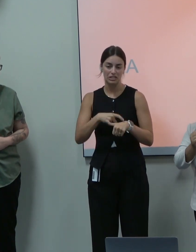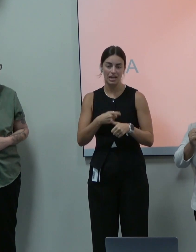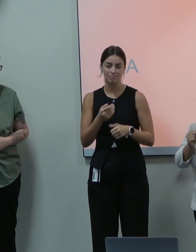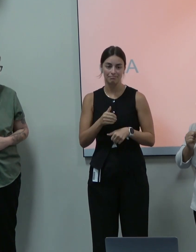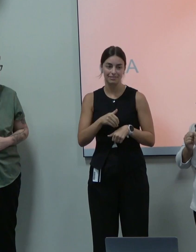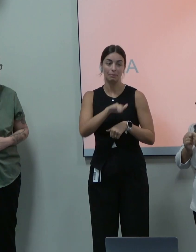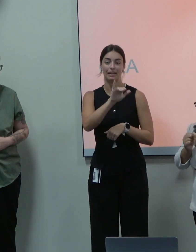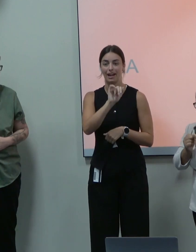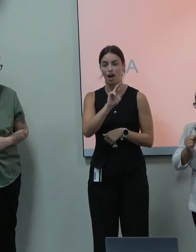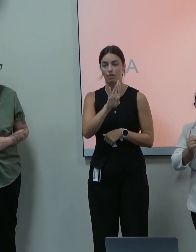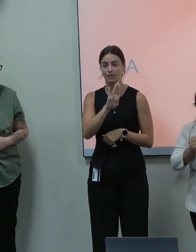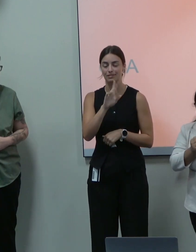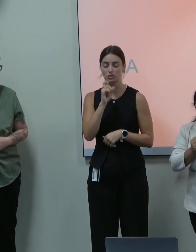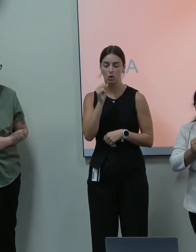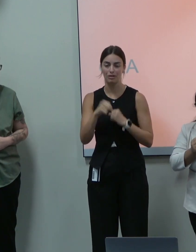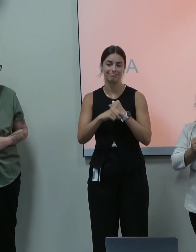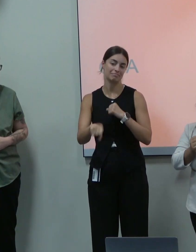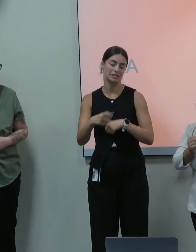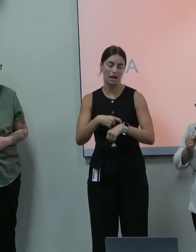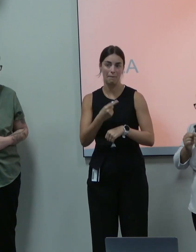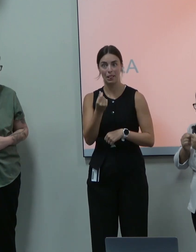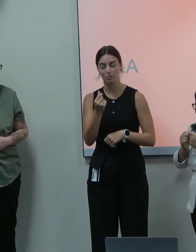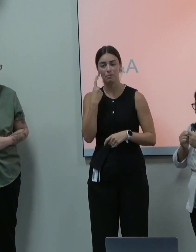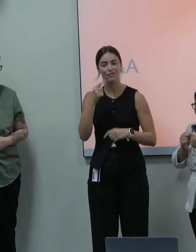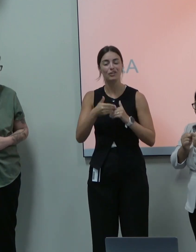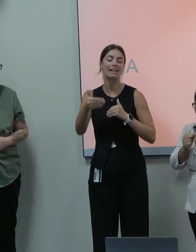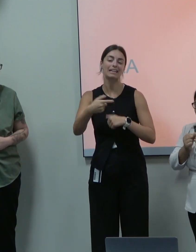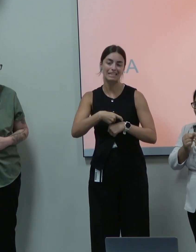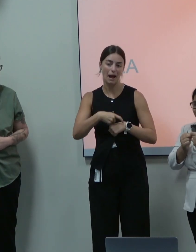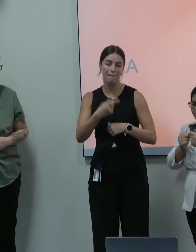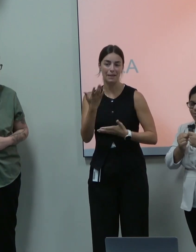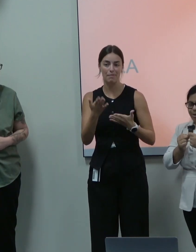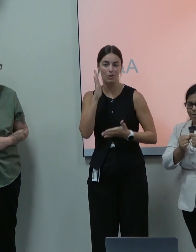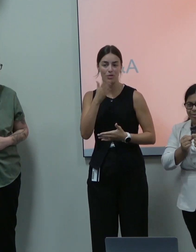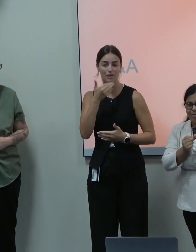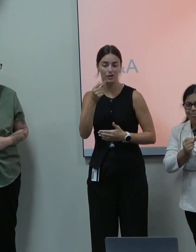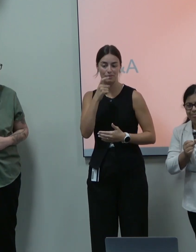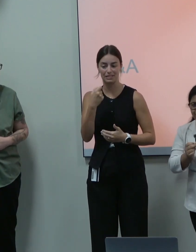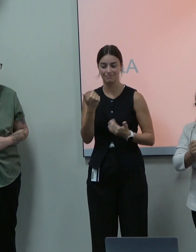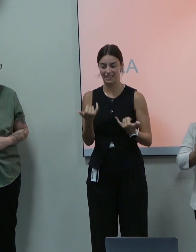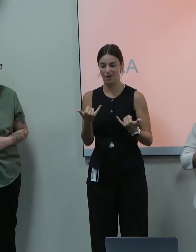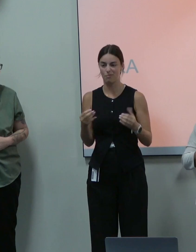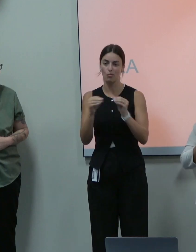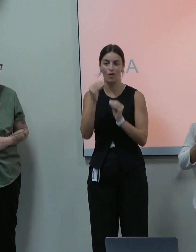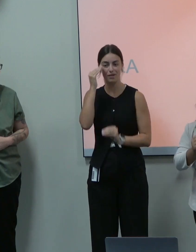so of course it took us longer. But for next time, maybe not as much because we're more familiar with it. Thank you.